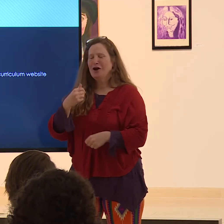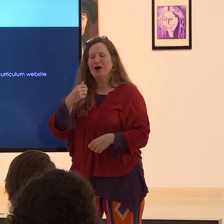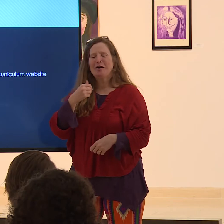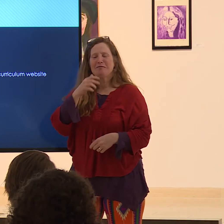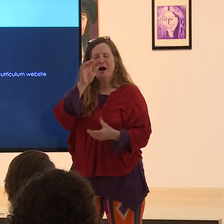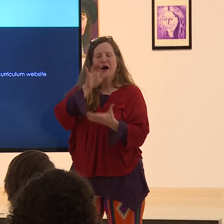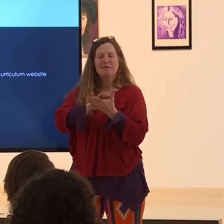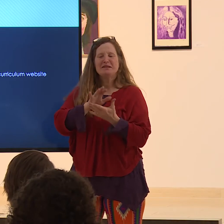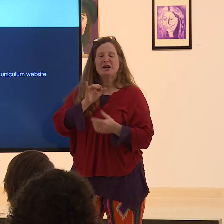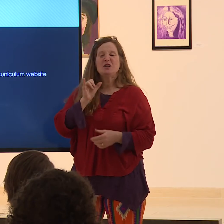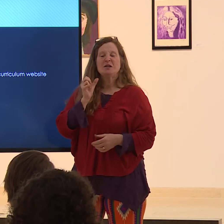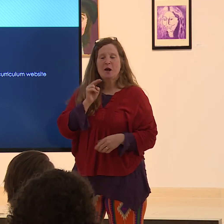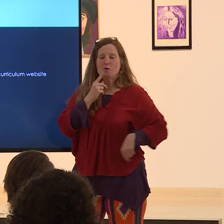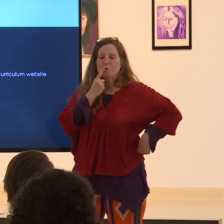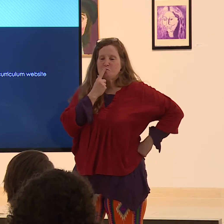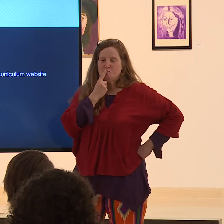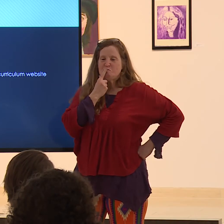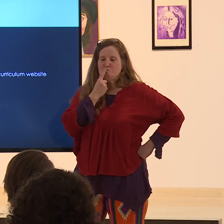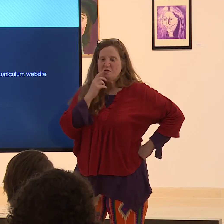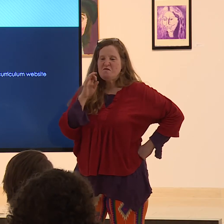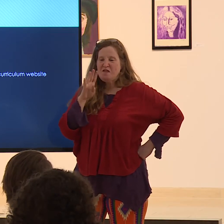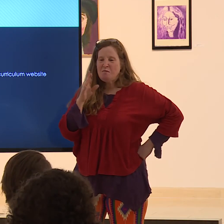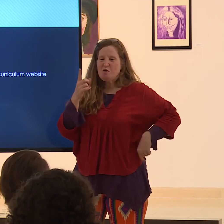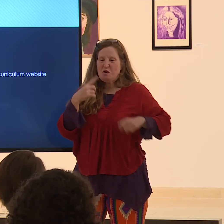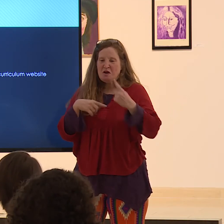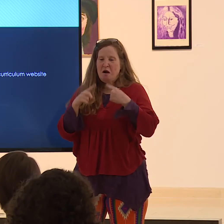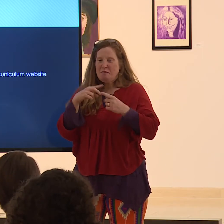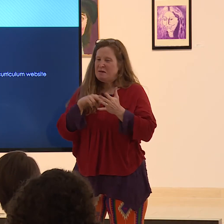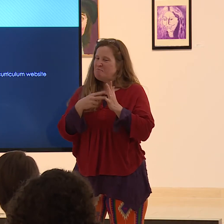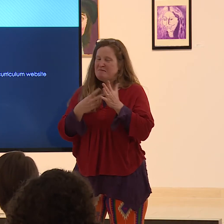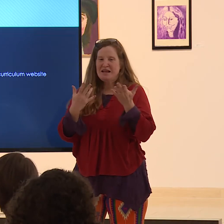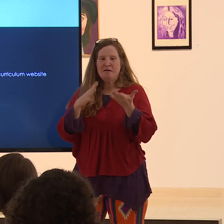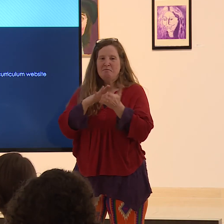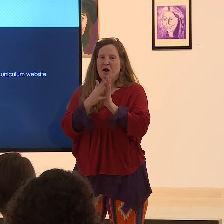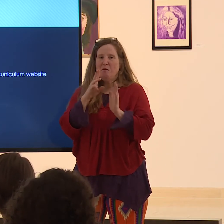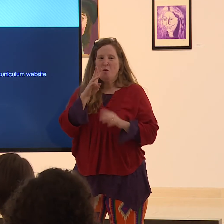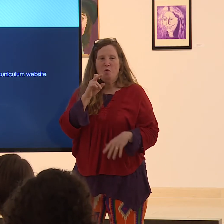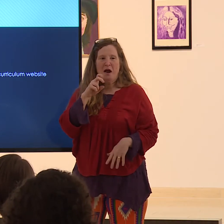One year, my husband was saying, "Ah, you know, in February,